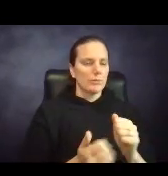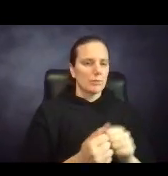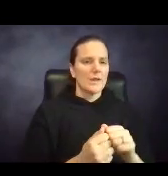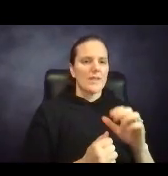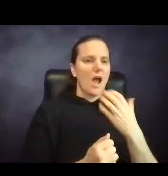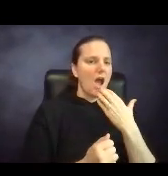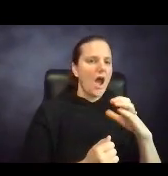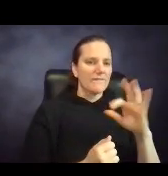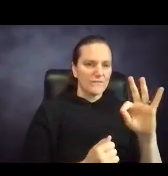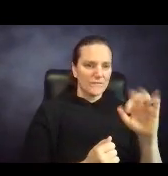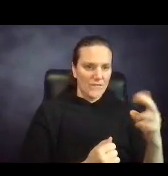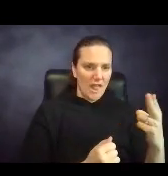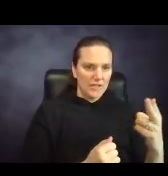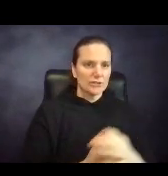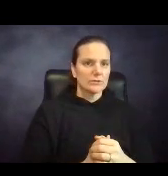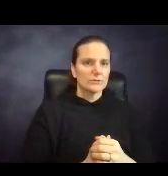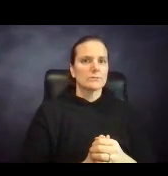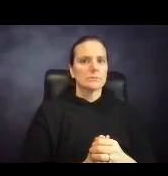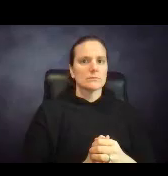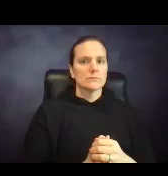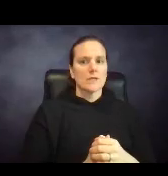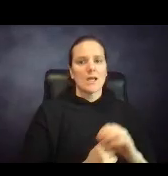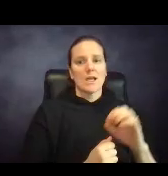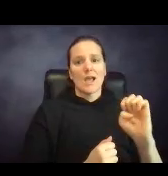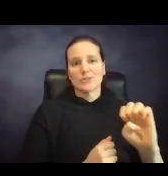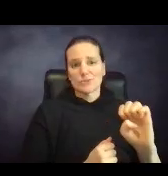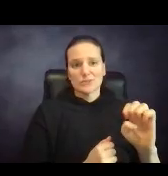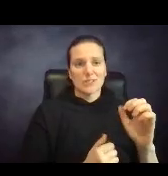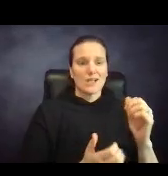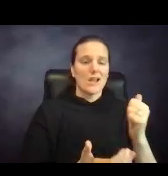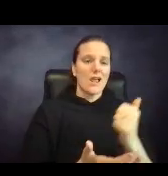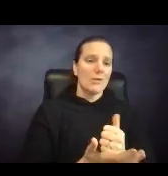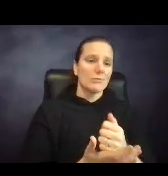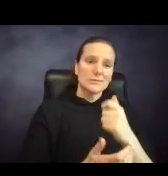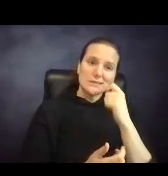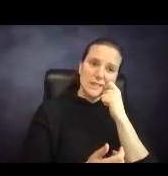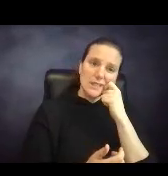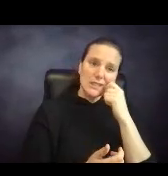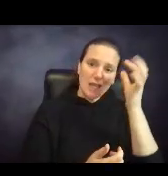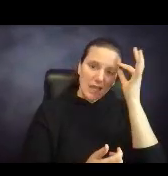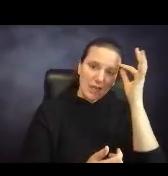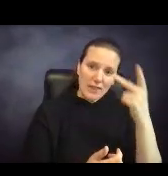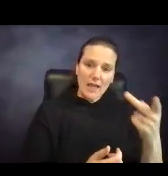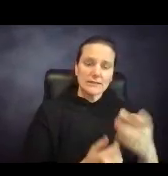Estrogen improves the quality and the glow of the skin and prevents hair loss. We have a lot of our patients putting their vaginal estrogen directly on their faces.